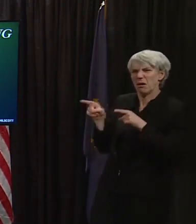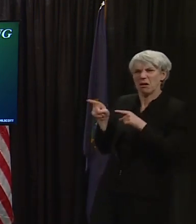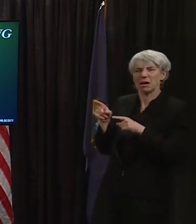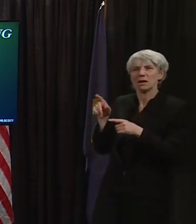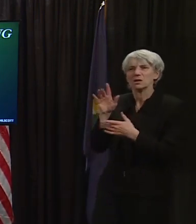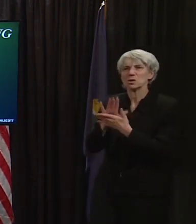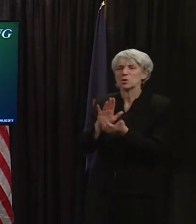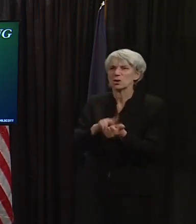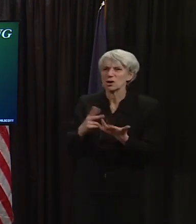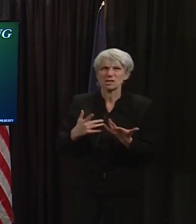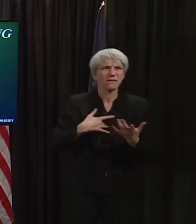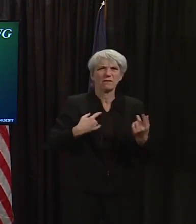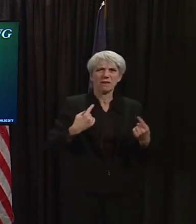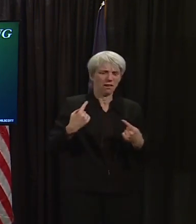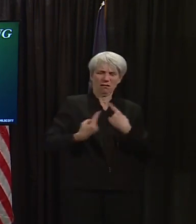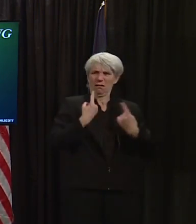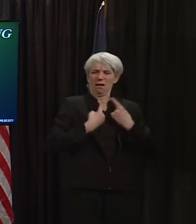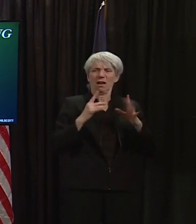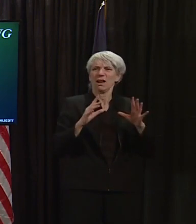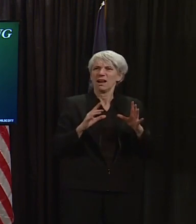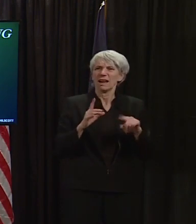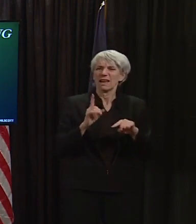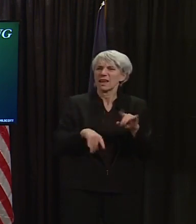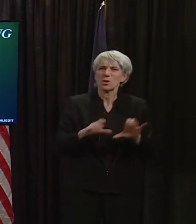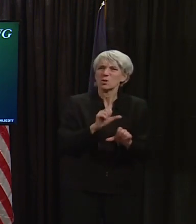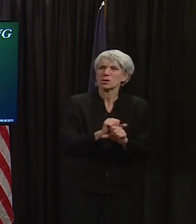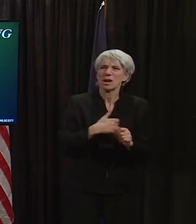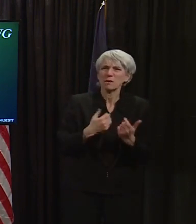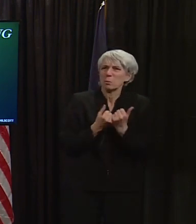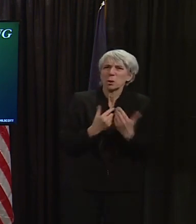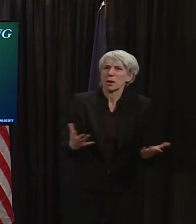With regards to other types of testing such as asymptomatic screening or